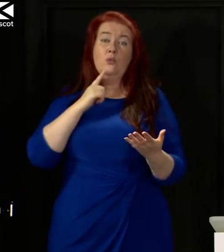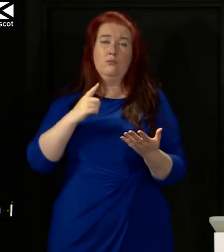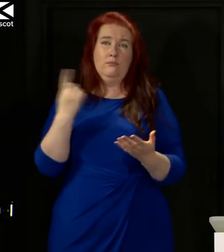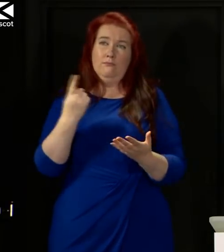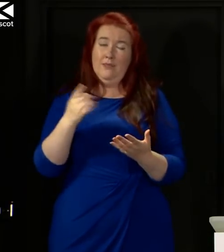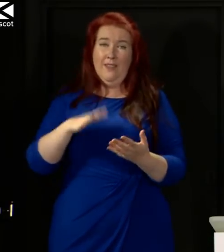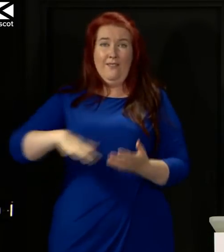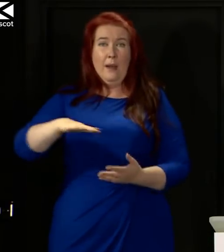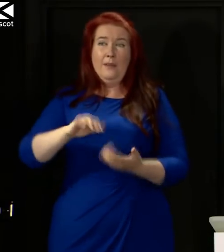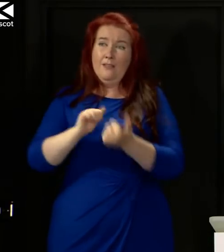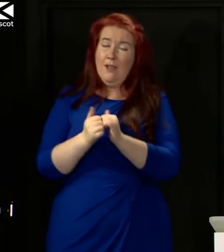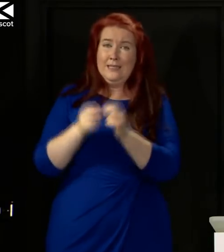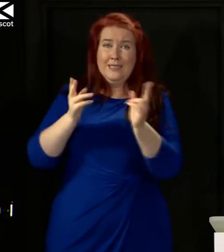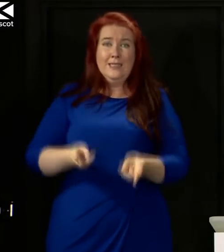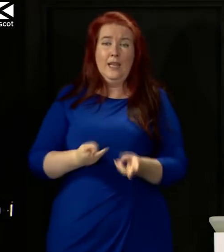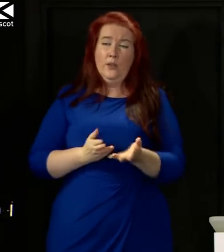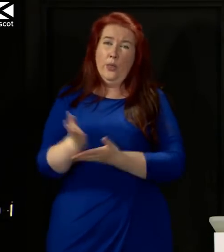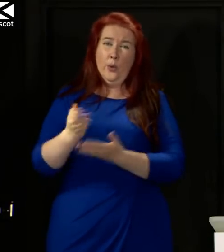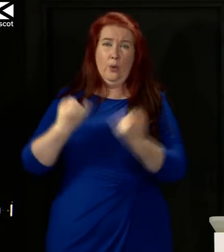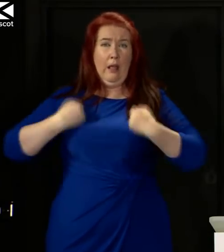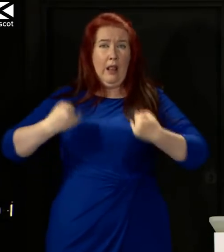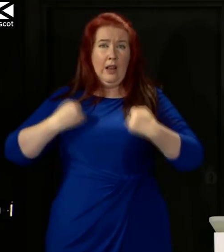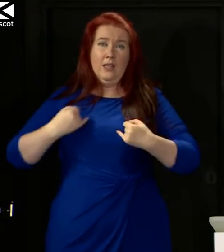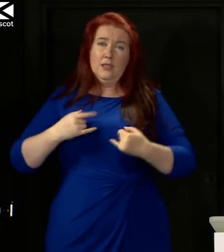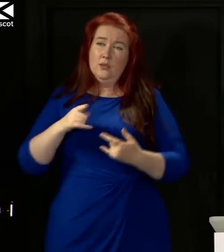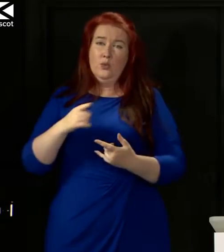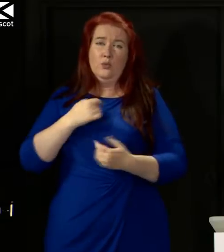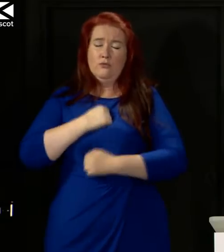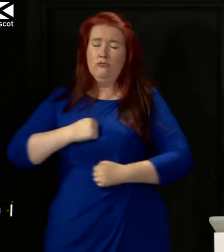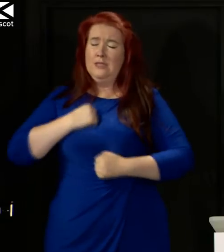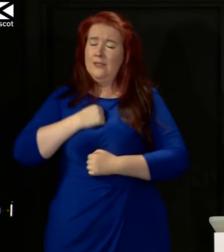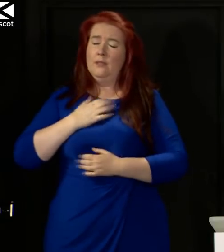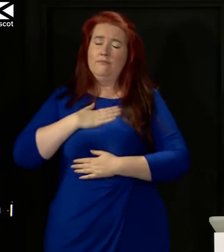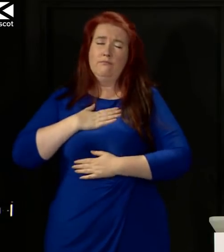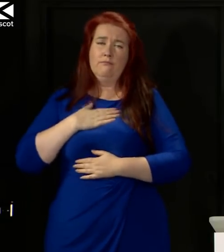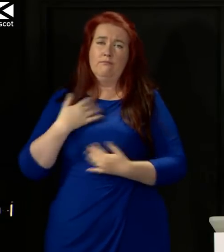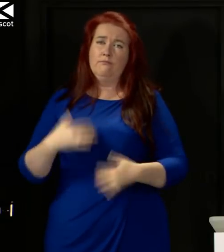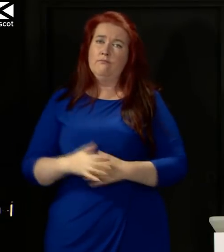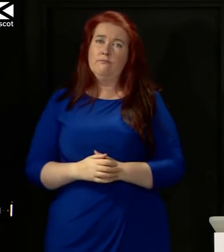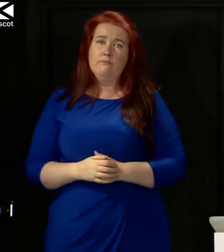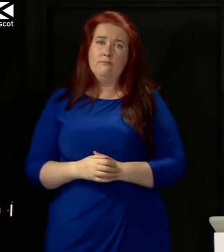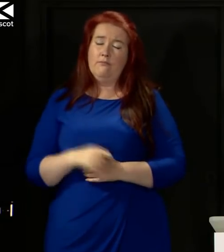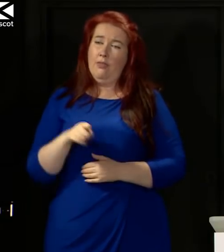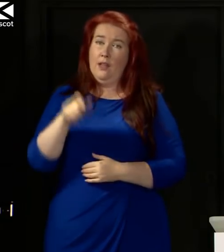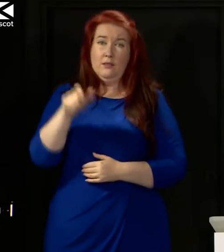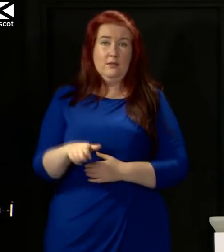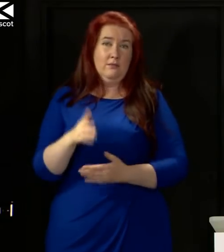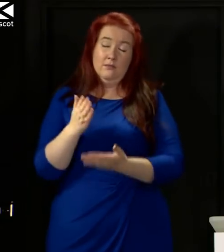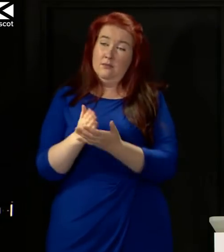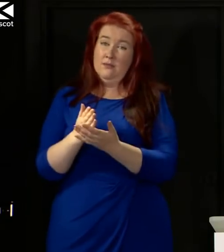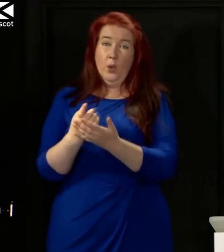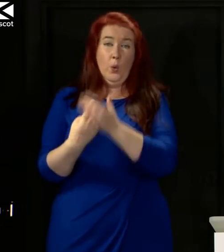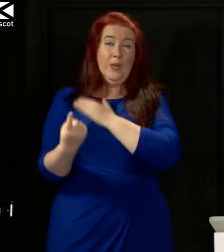of this virus and is currently grieving one of the unique human beings who lie behind these statistics.